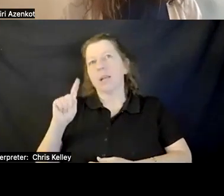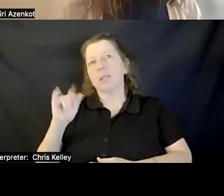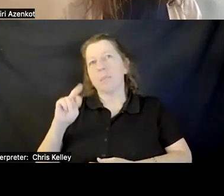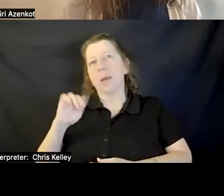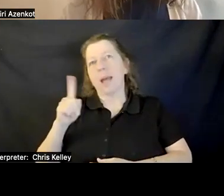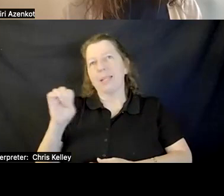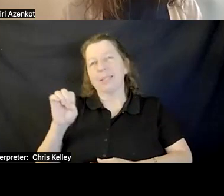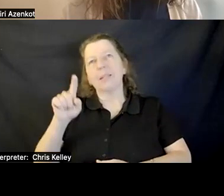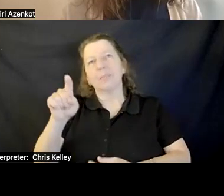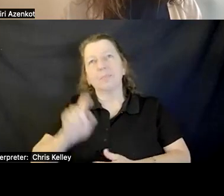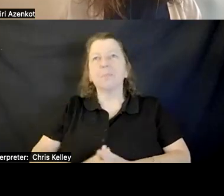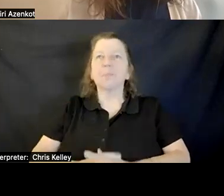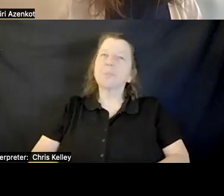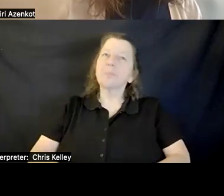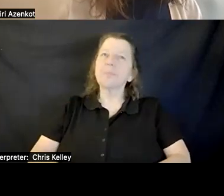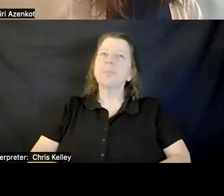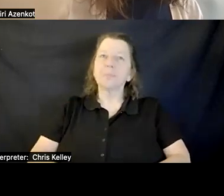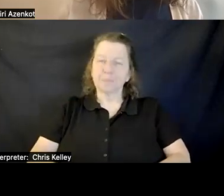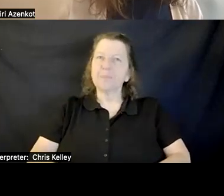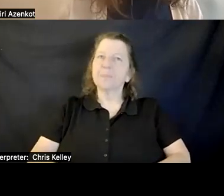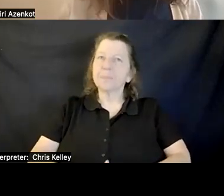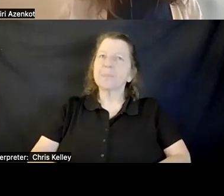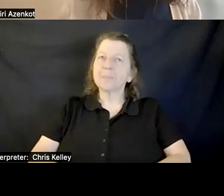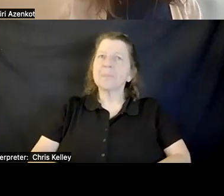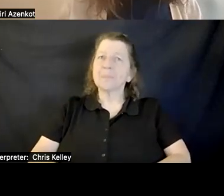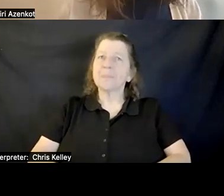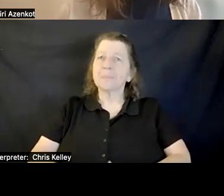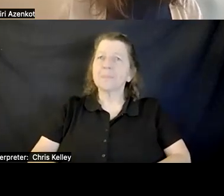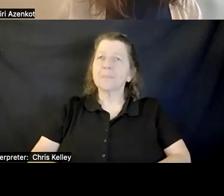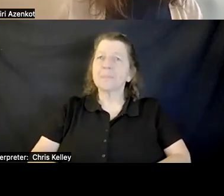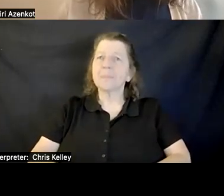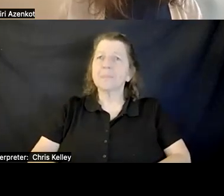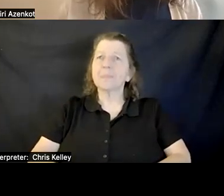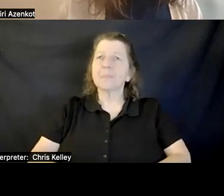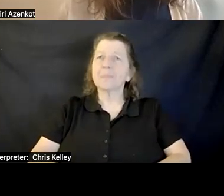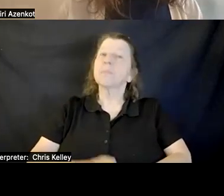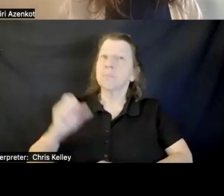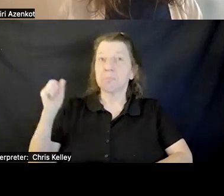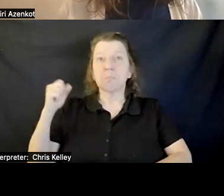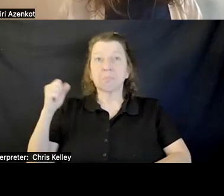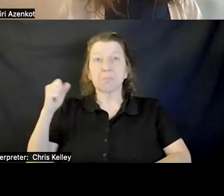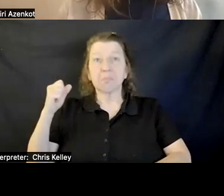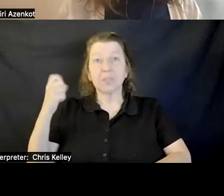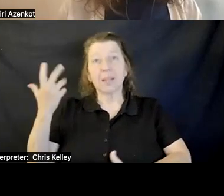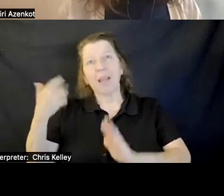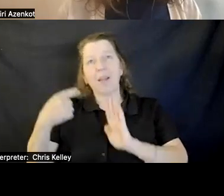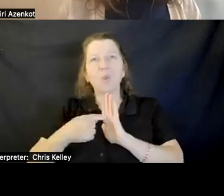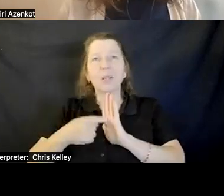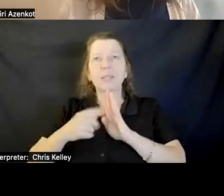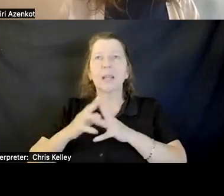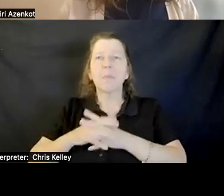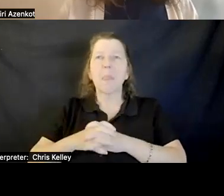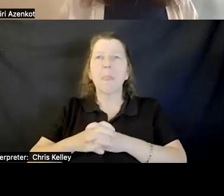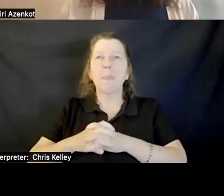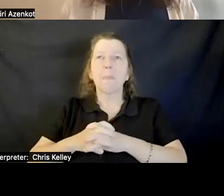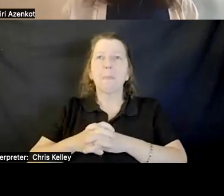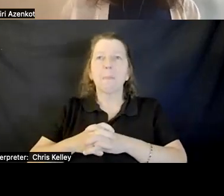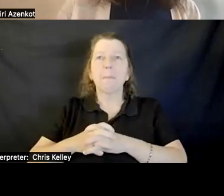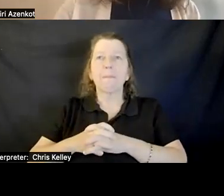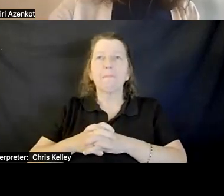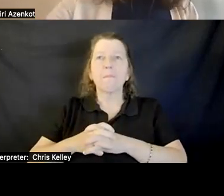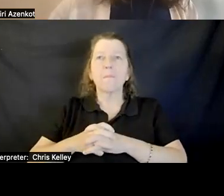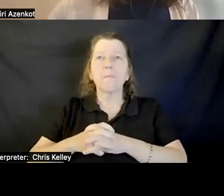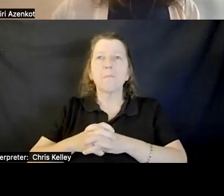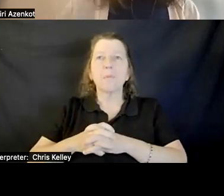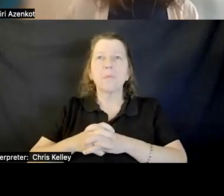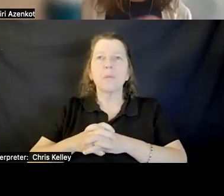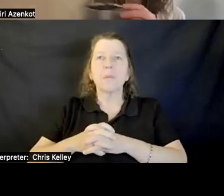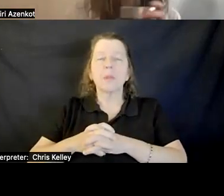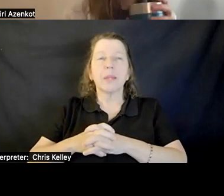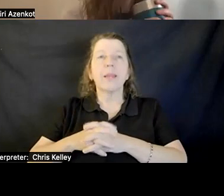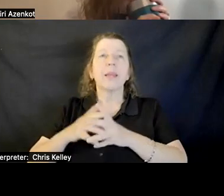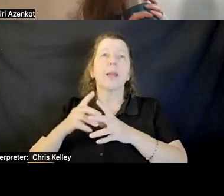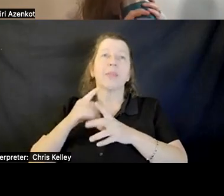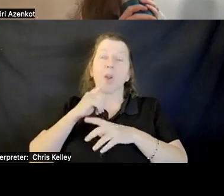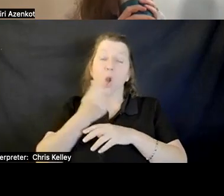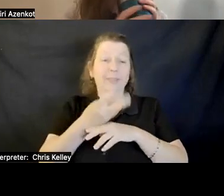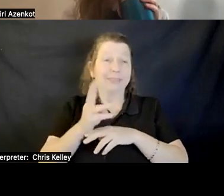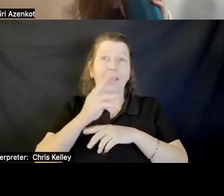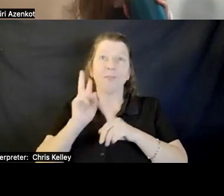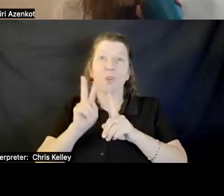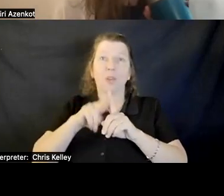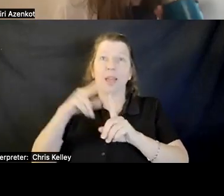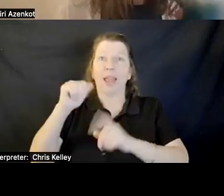Deogratias: Yeah. For example, there are several applications which can convert maybe